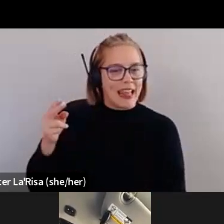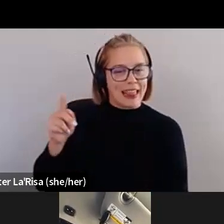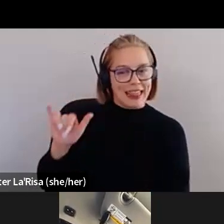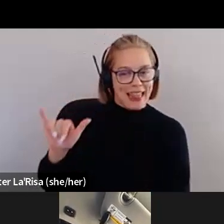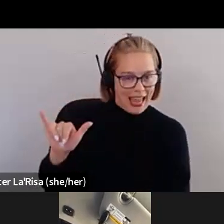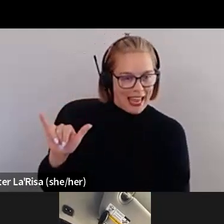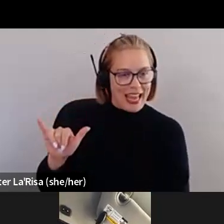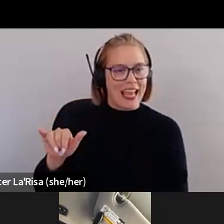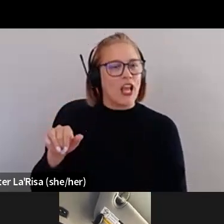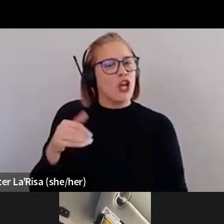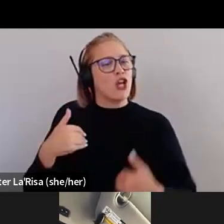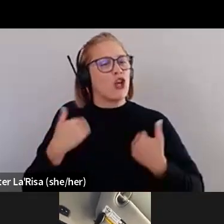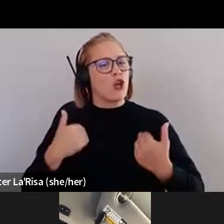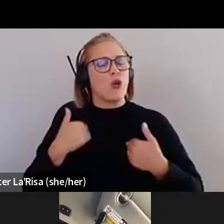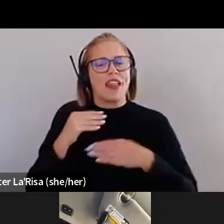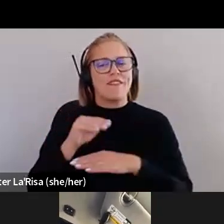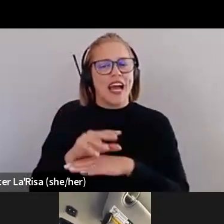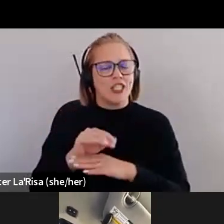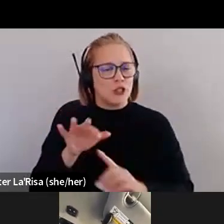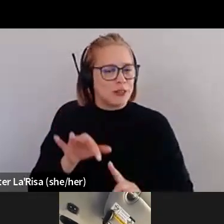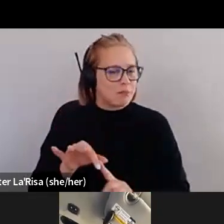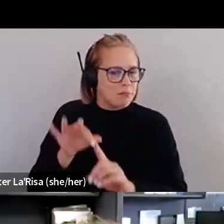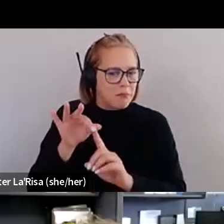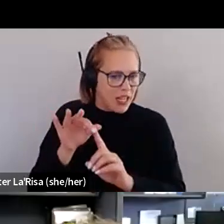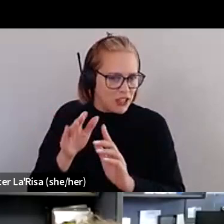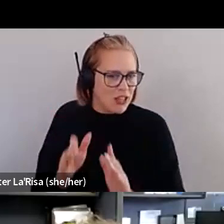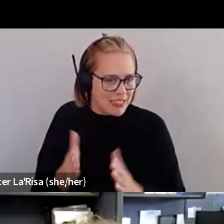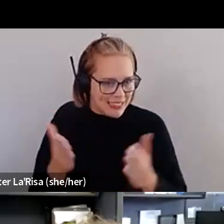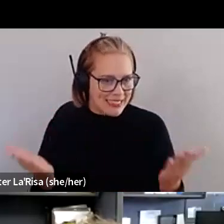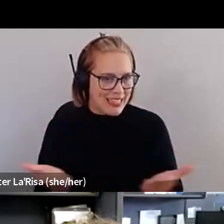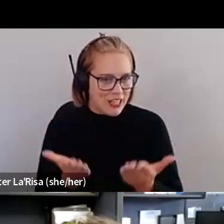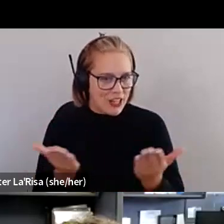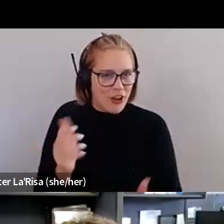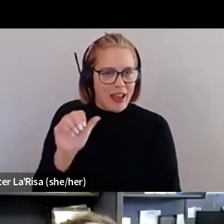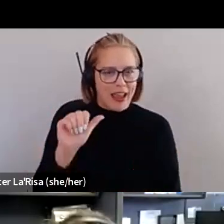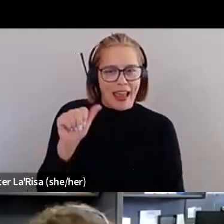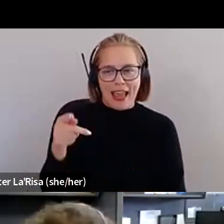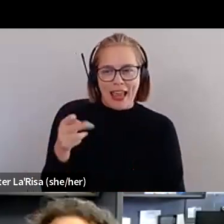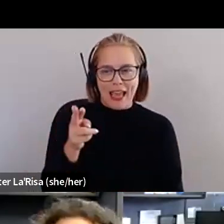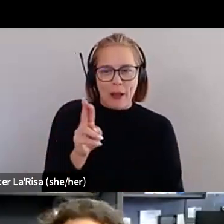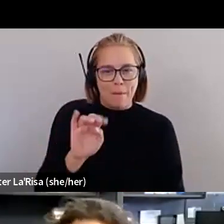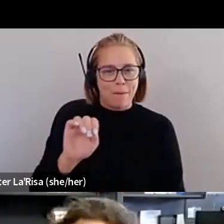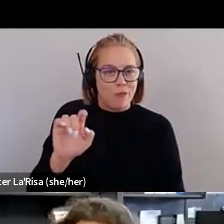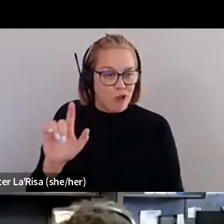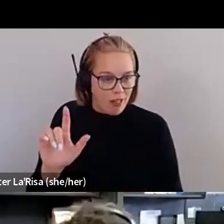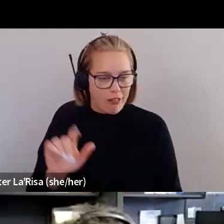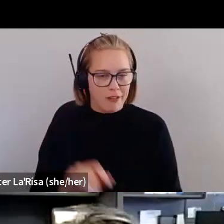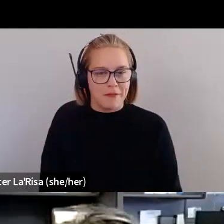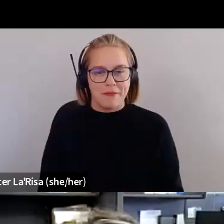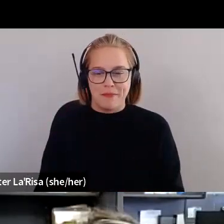My name is Abby Ritter. I use